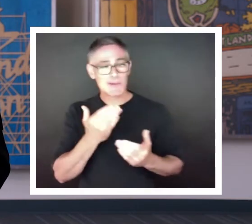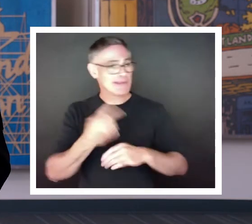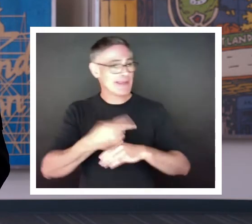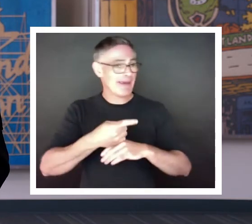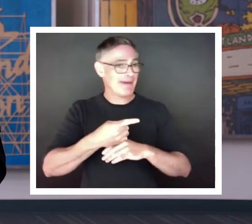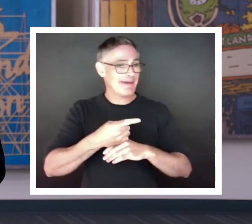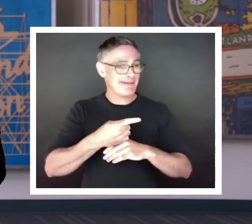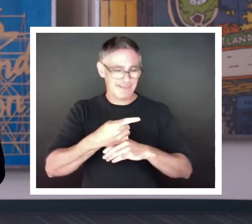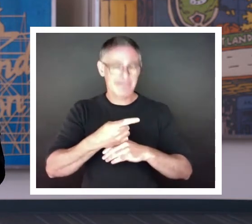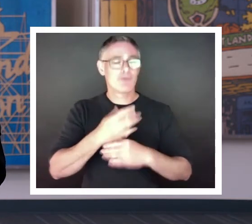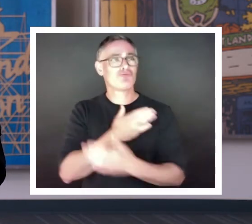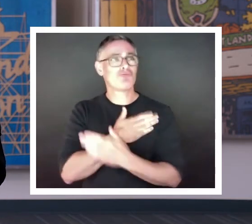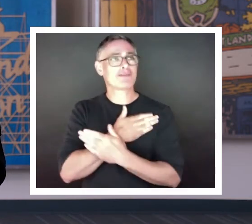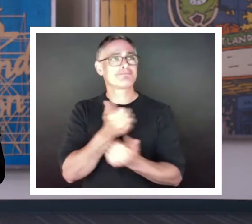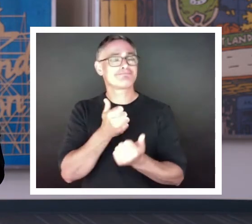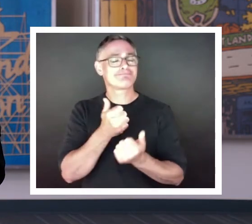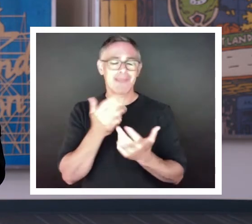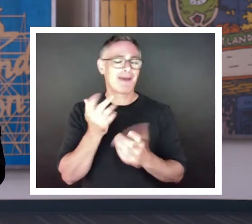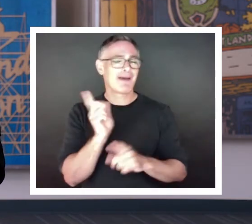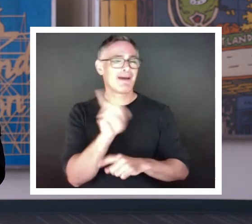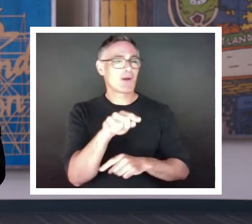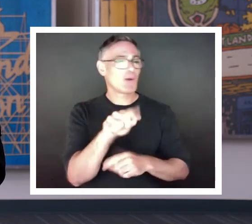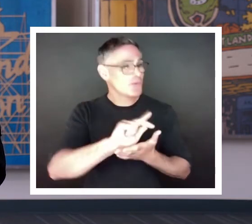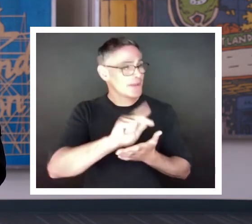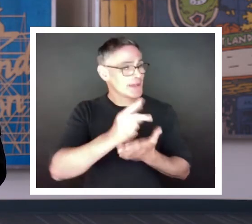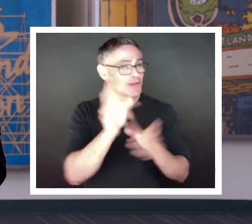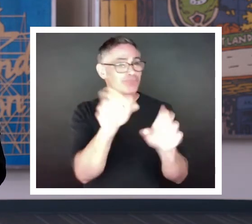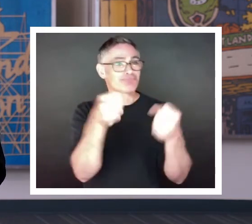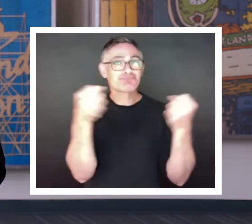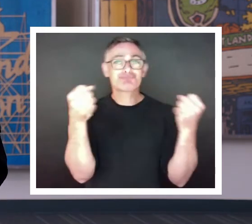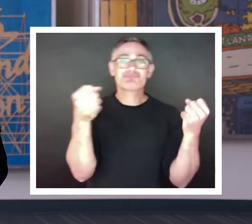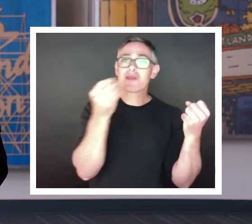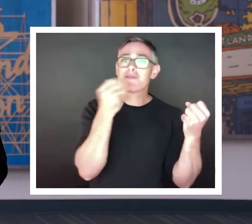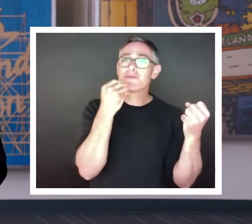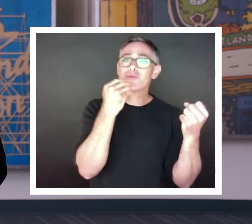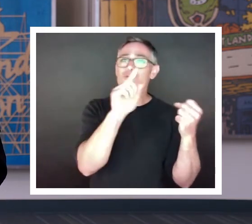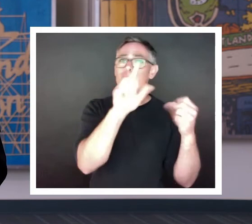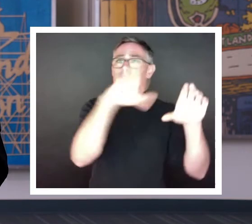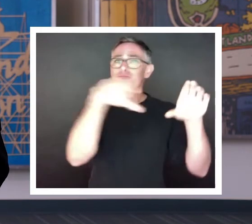I open cupboard doors and I thank the cupboard for holding my food safely and soundly for me.